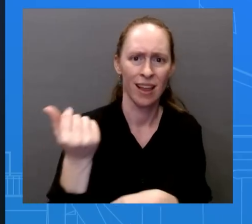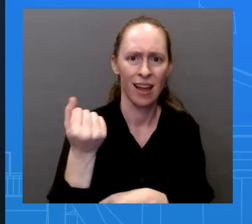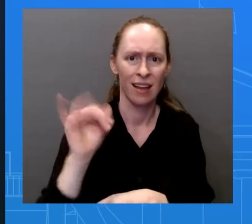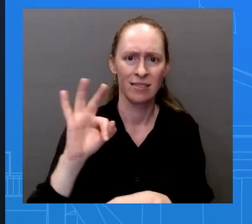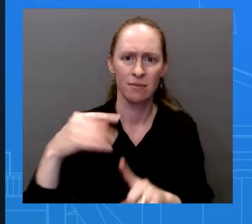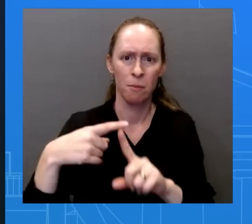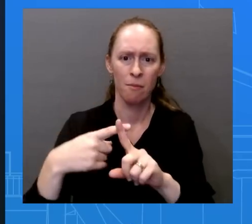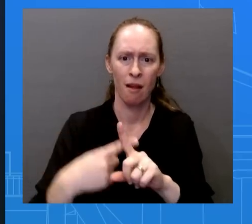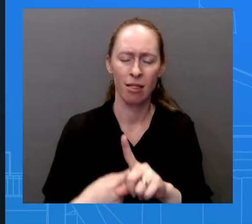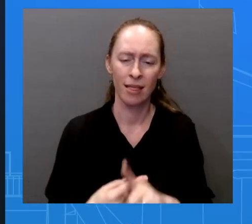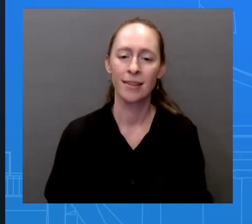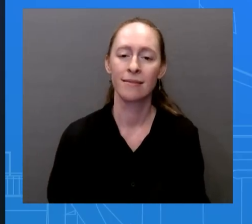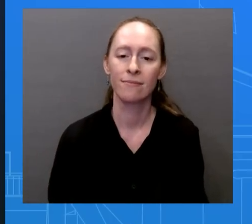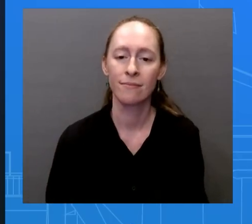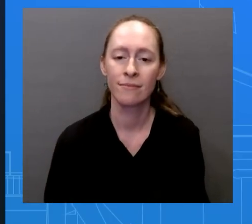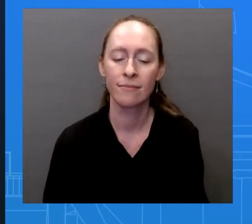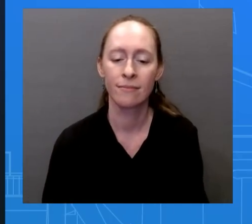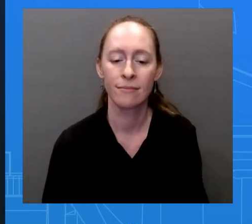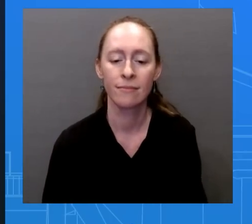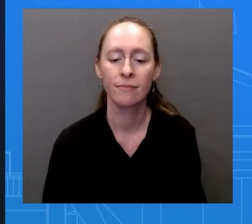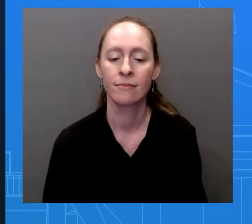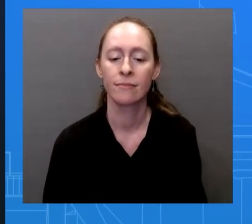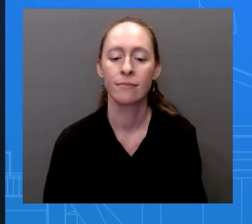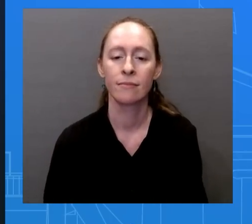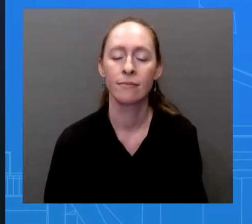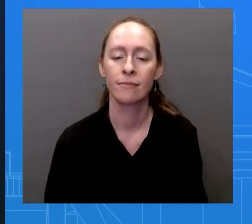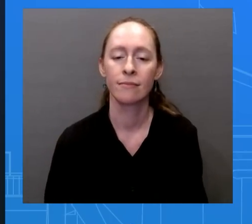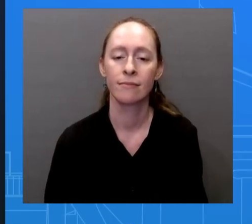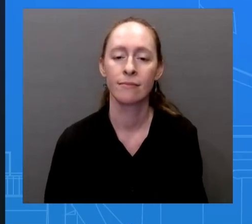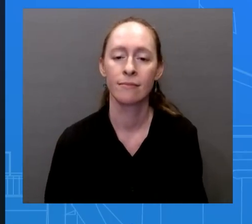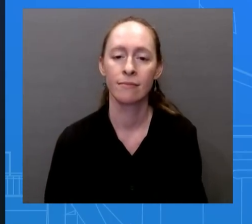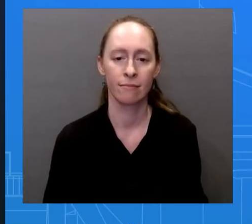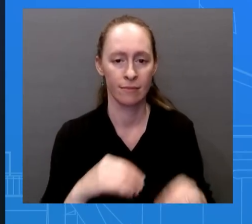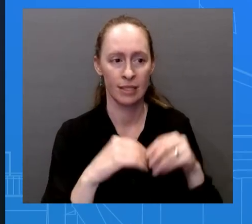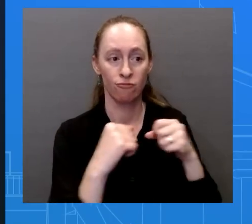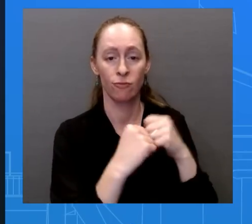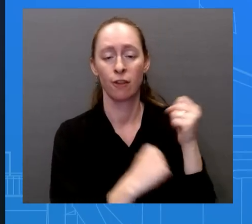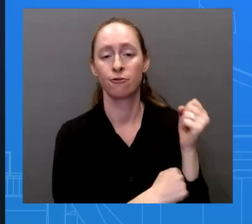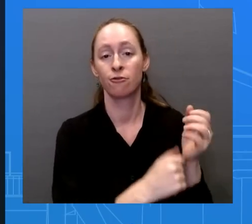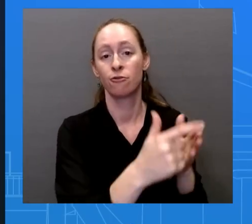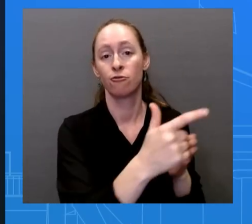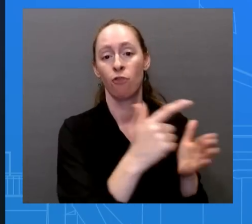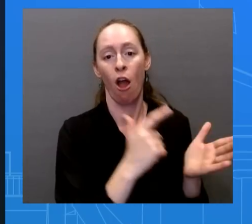and how that's going to change -- that's going to change our infrastructure, repair our bridges and roads,